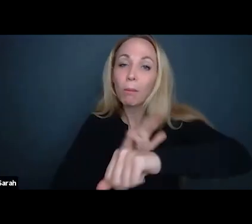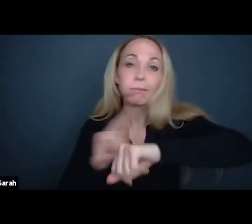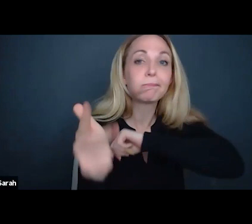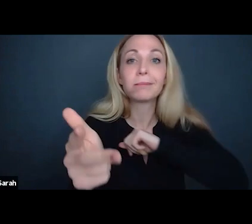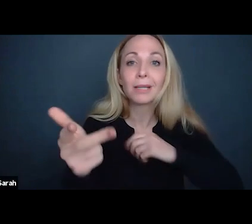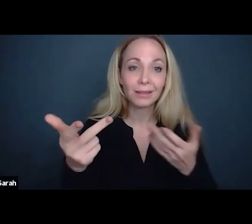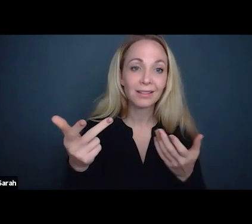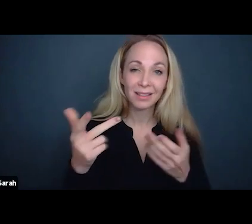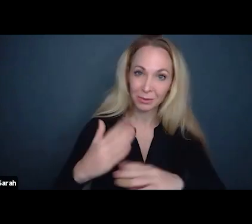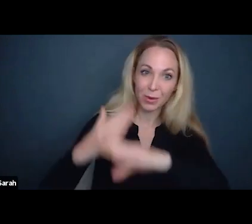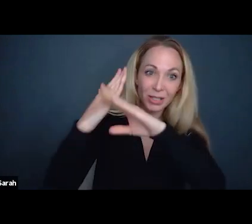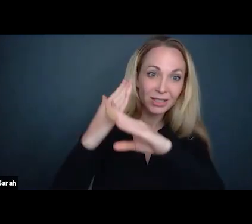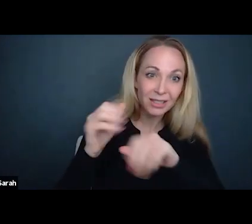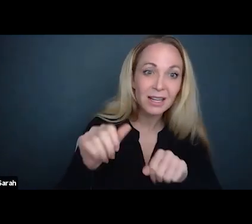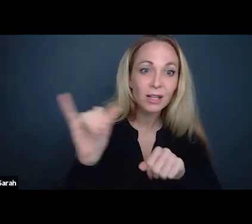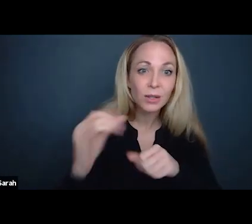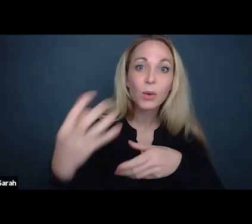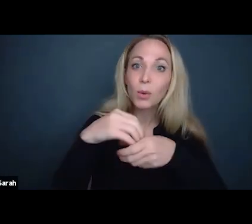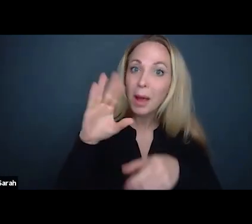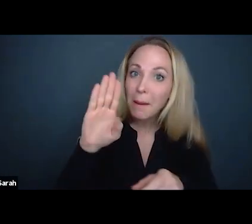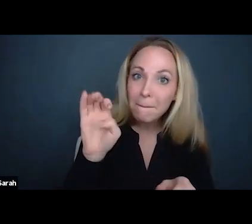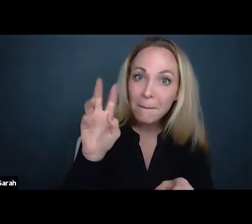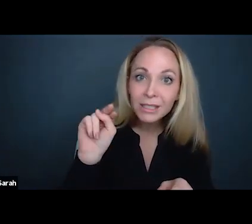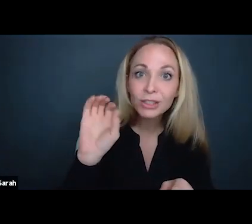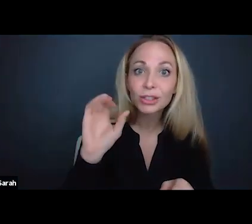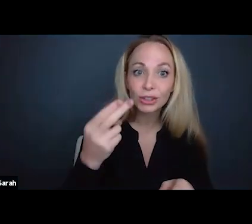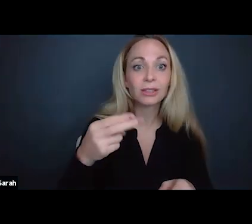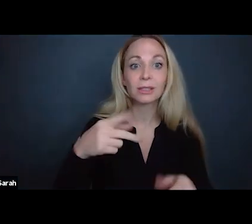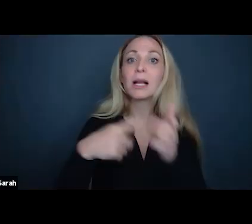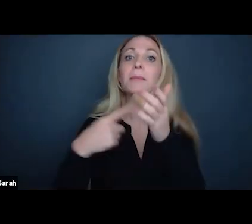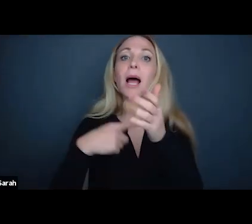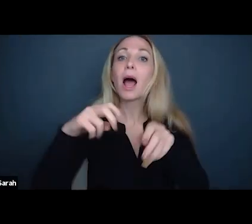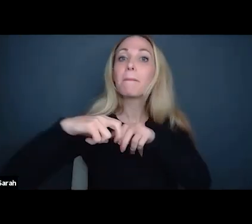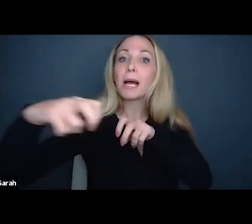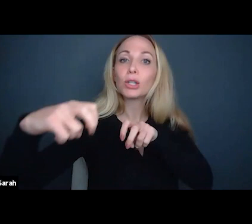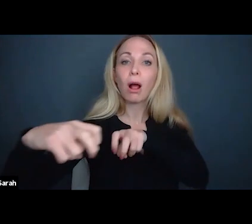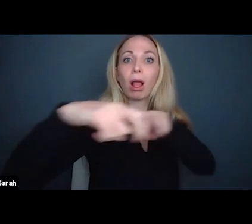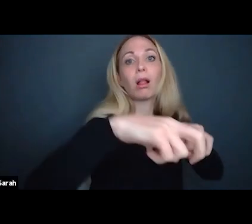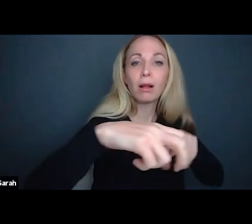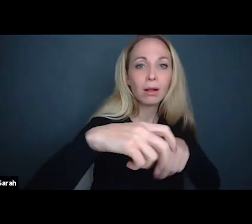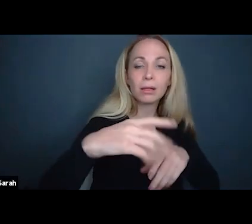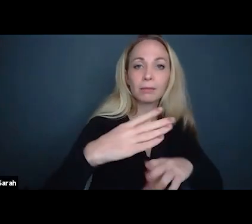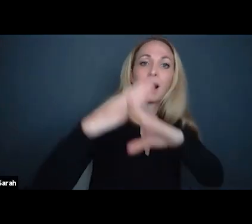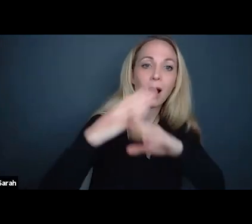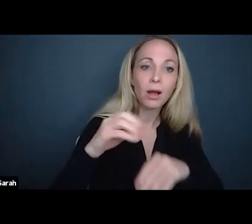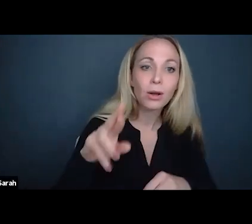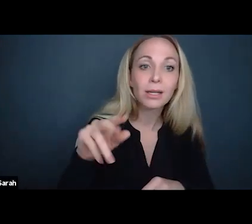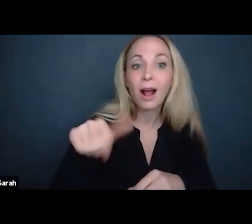Obstructions can also include benches sited too far into a sidewalk or other site furnishings like chairs and waste bins.